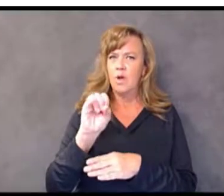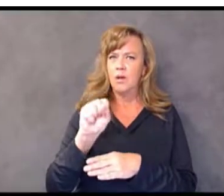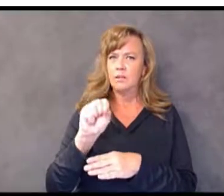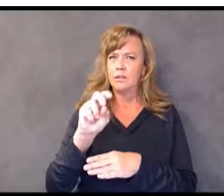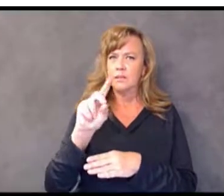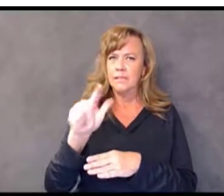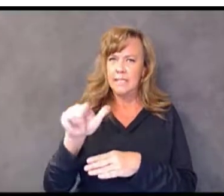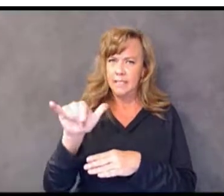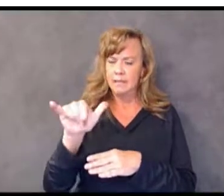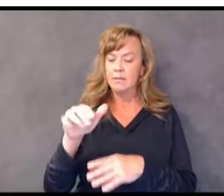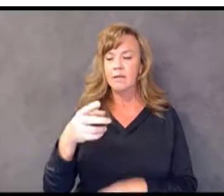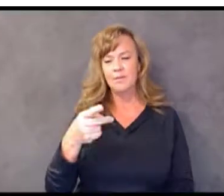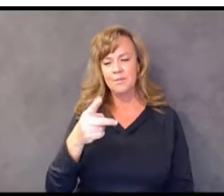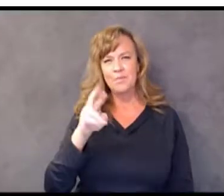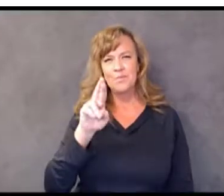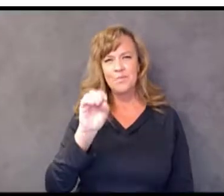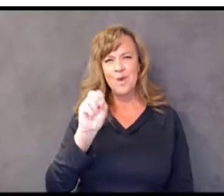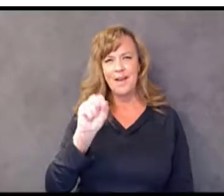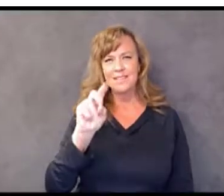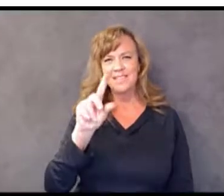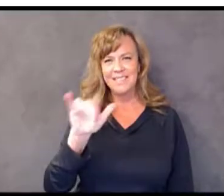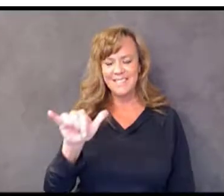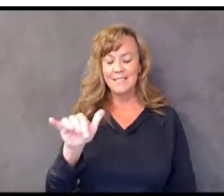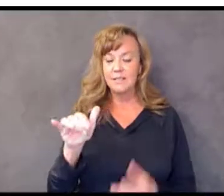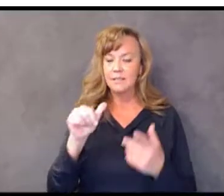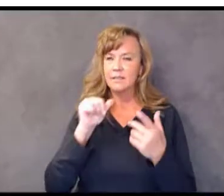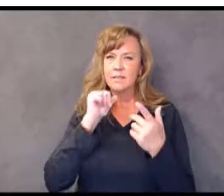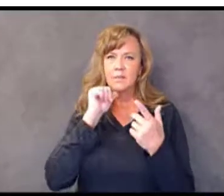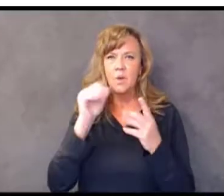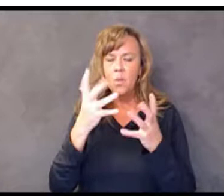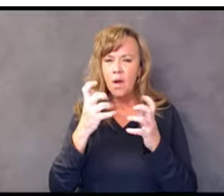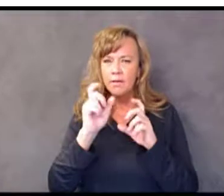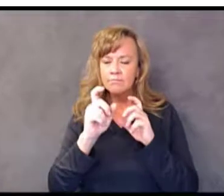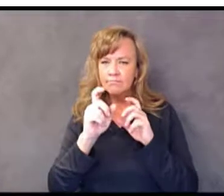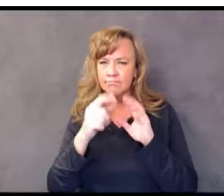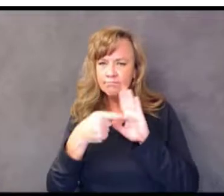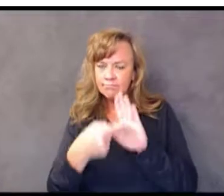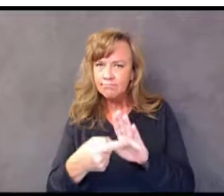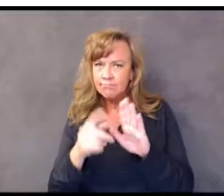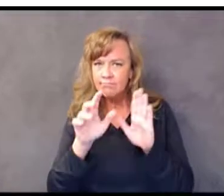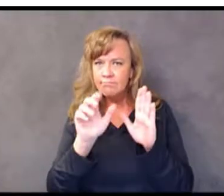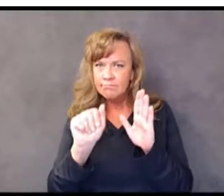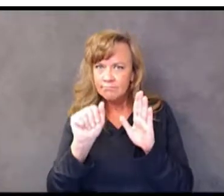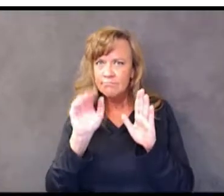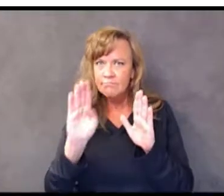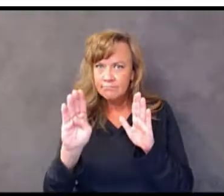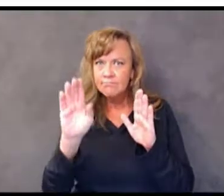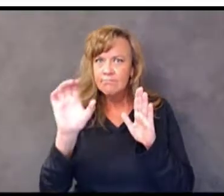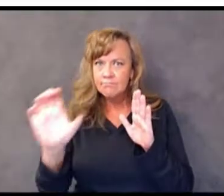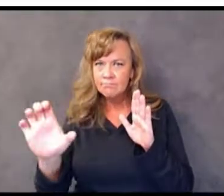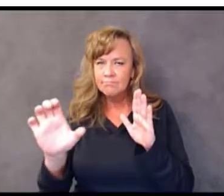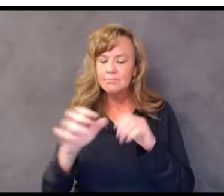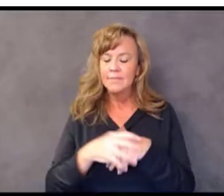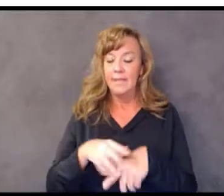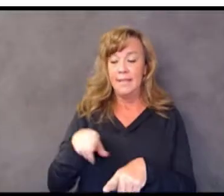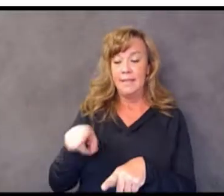The demonstration video will show that the interpreter signed the word, followed by signing